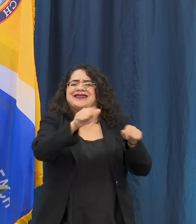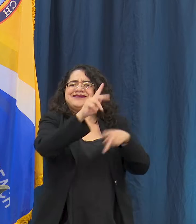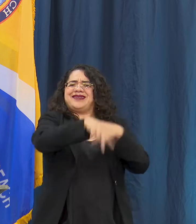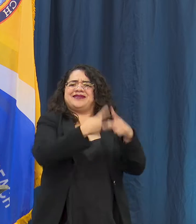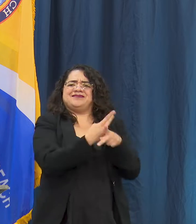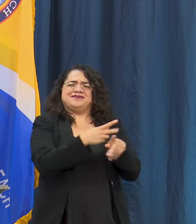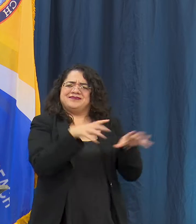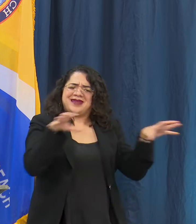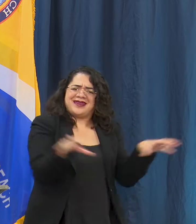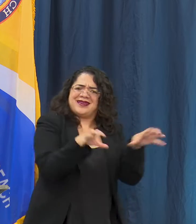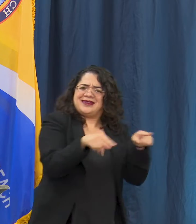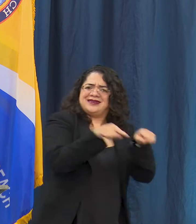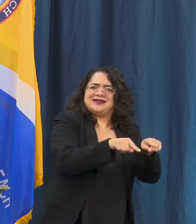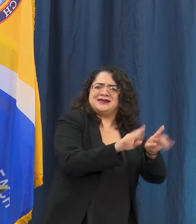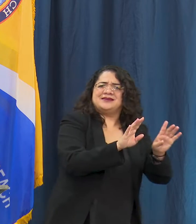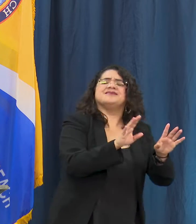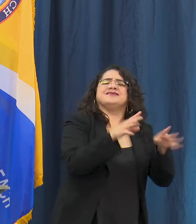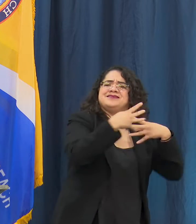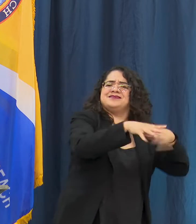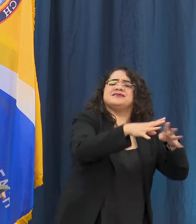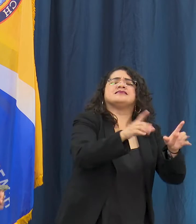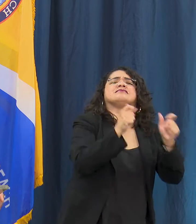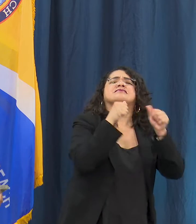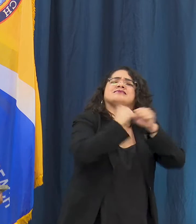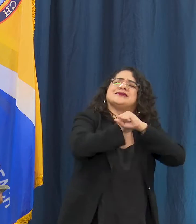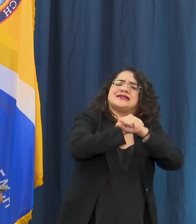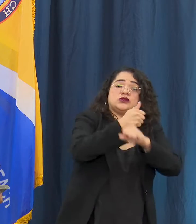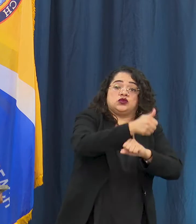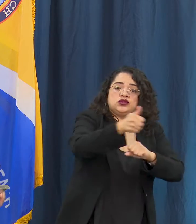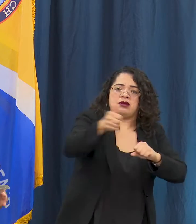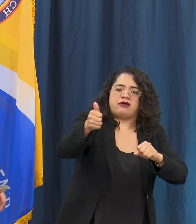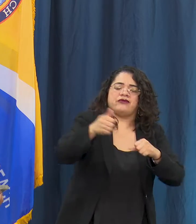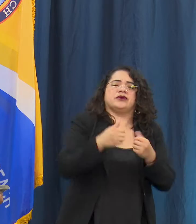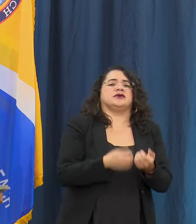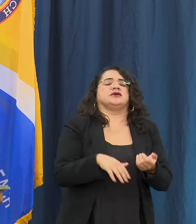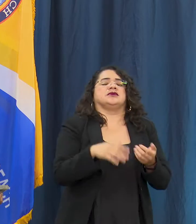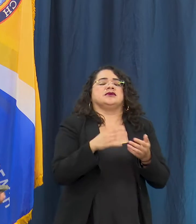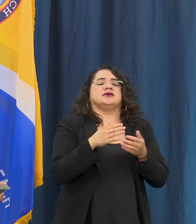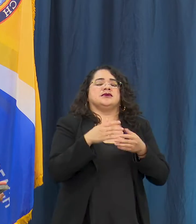of yourself and continue to wear a face covering. So let's do our part to